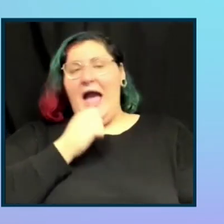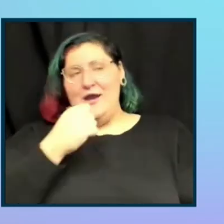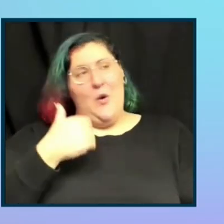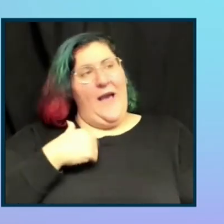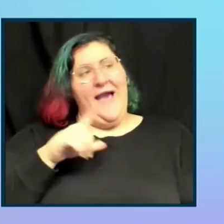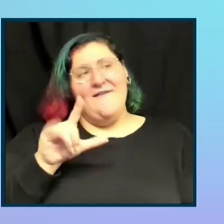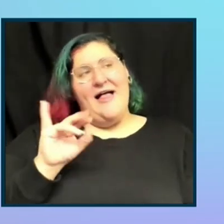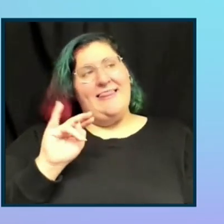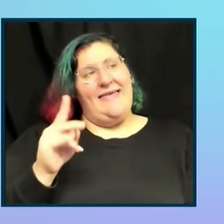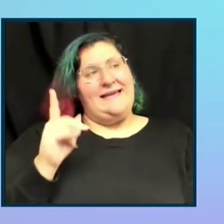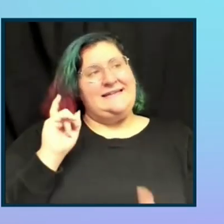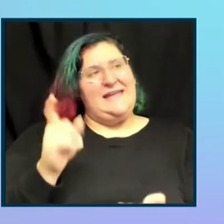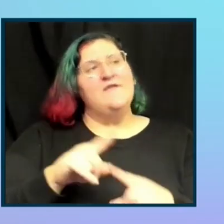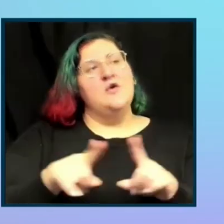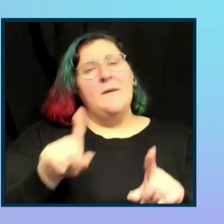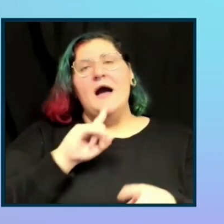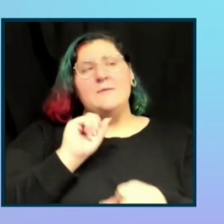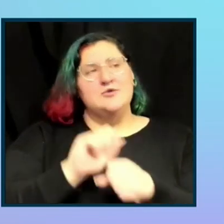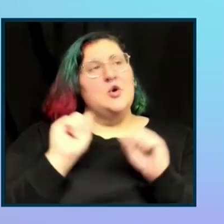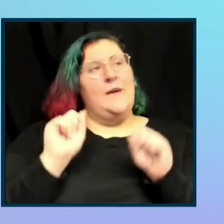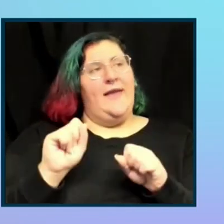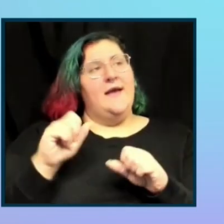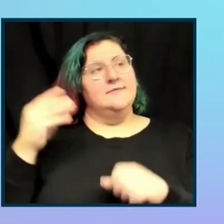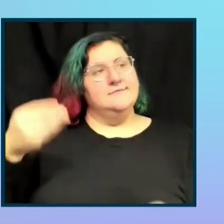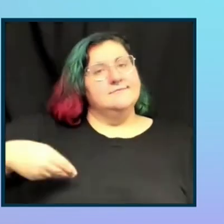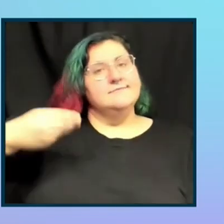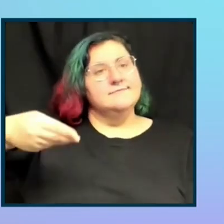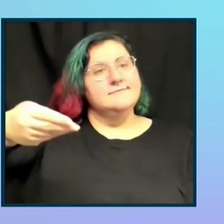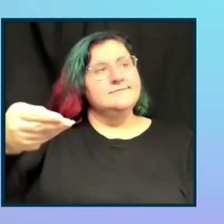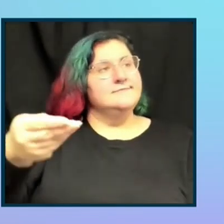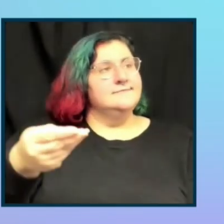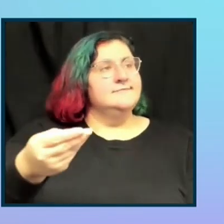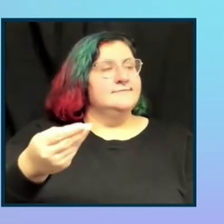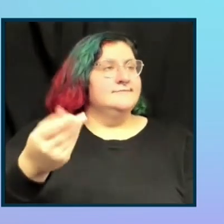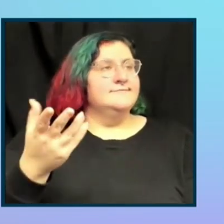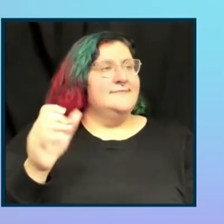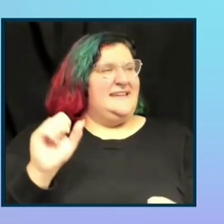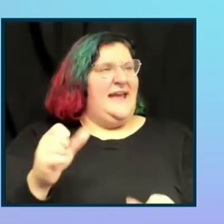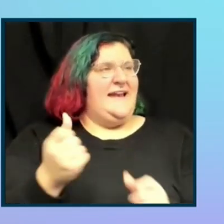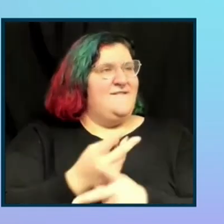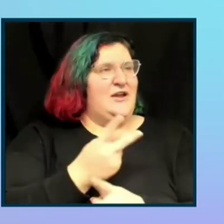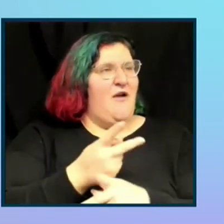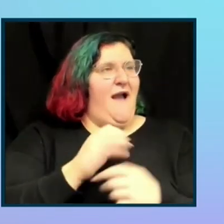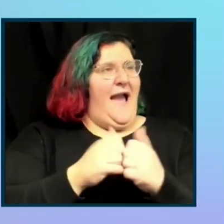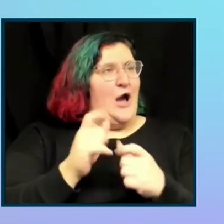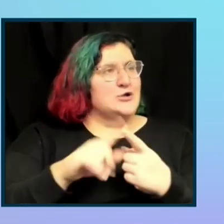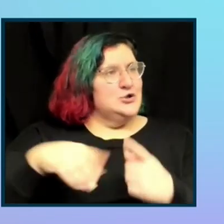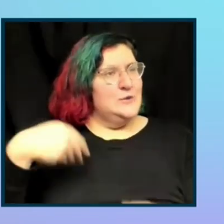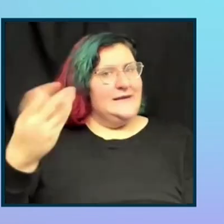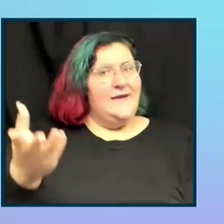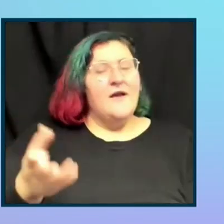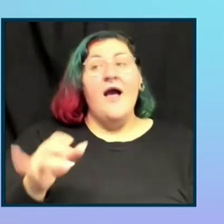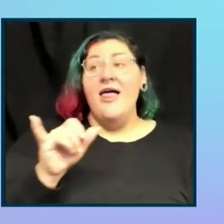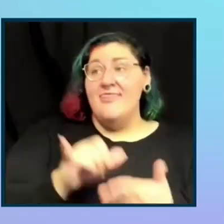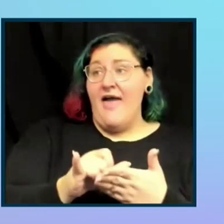but I'm sure we could get that passed on somehow. I'm sure we could... That sounds like an invitation to DM you is what that is.